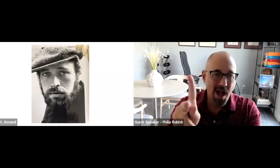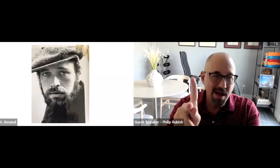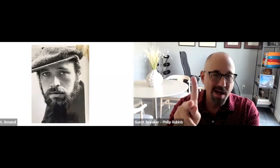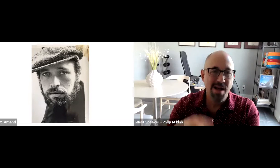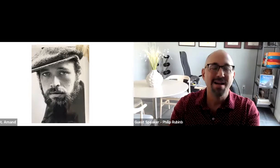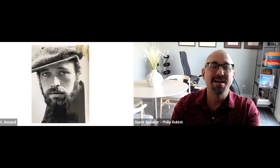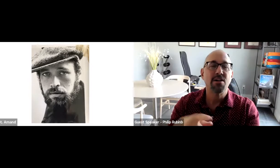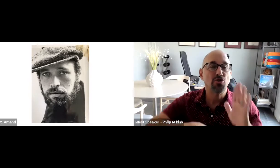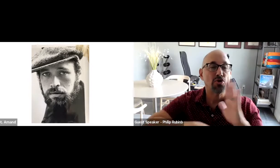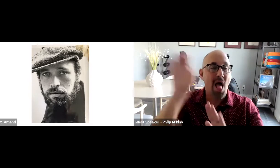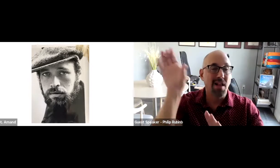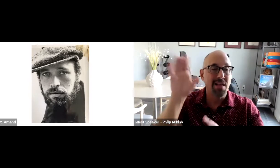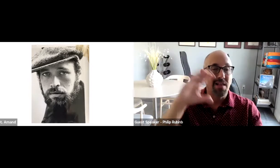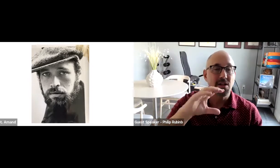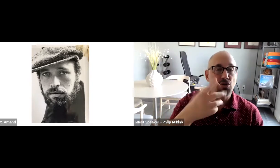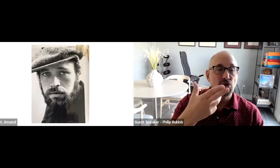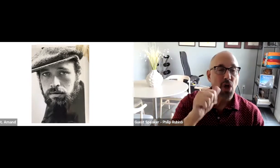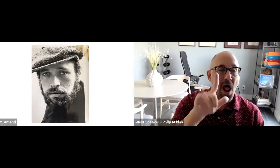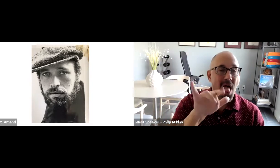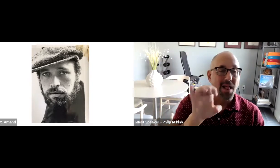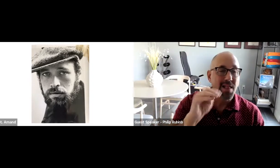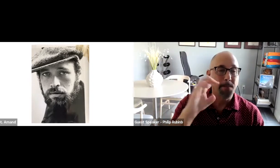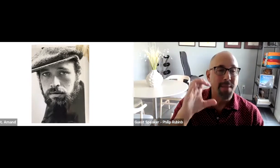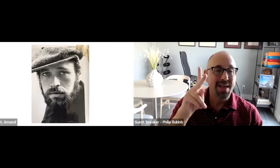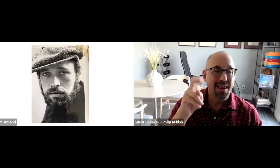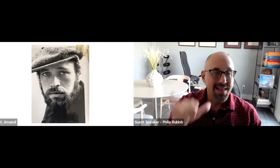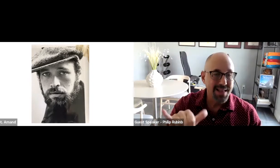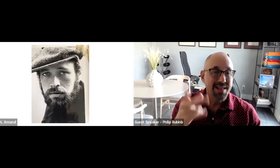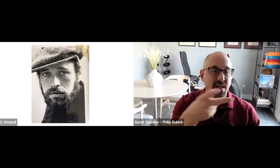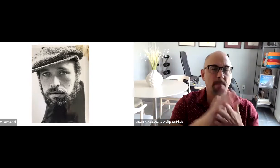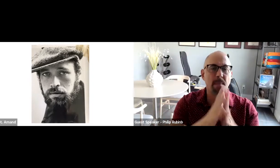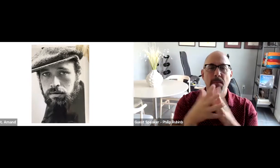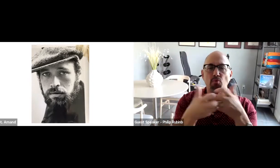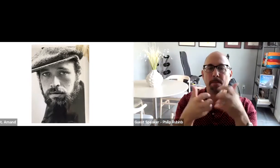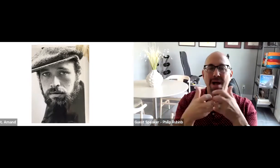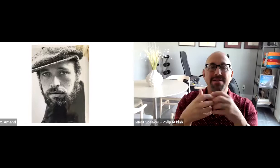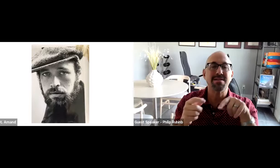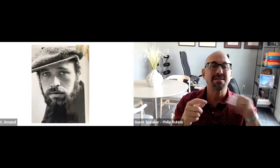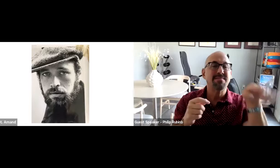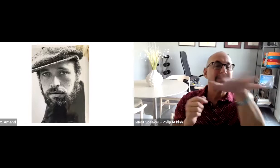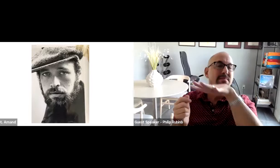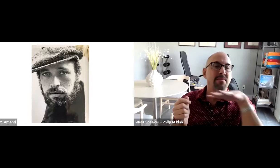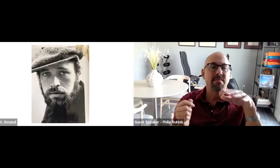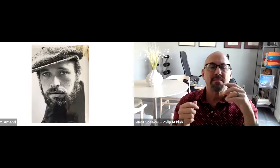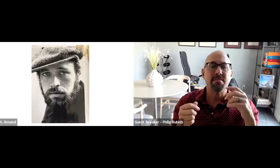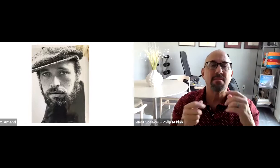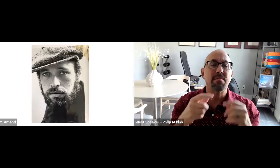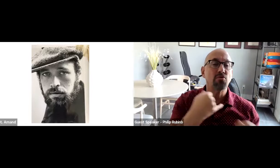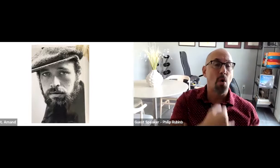B-a-r-w-i-o-l-k, Barwiolk. And there was also Charlie McKinney.